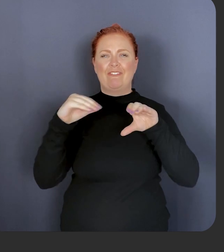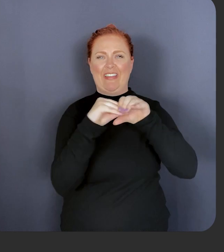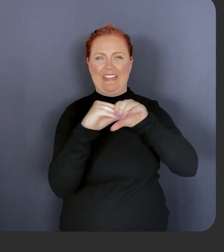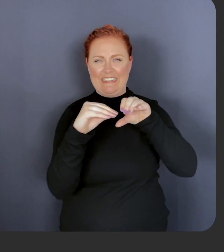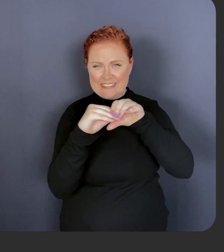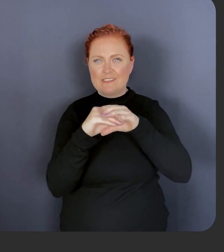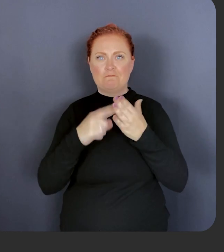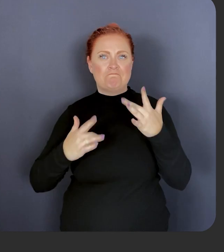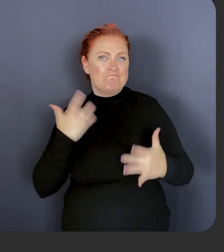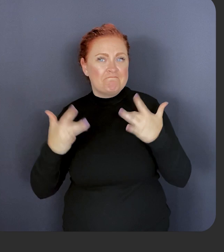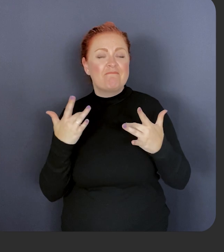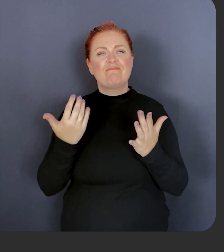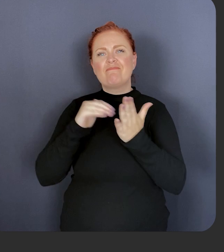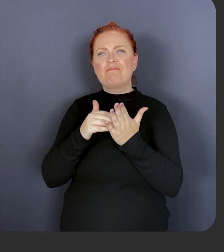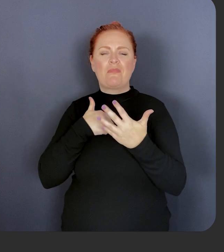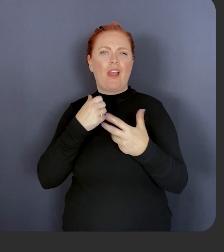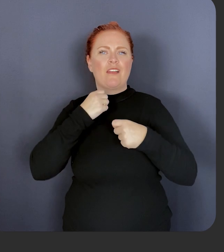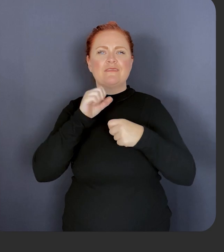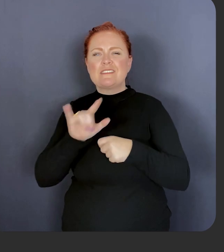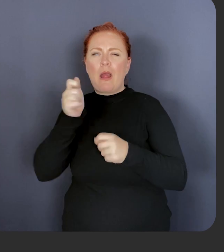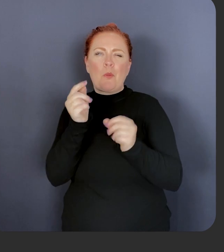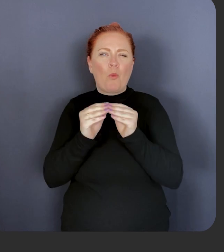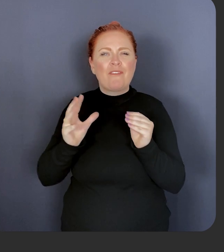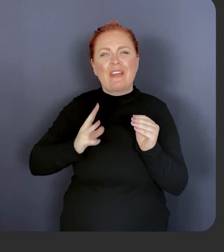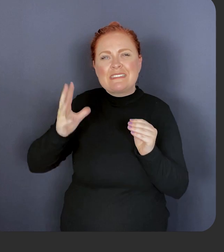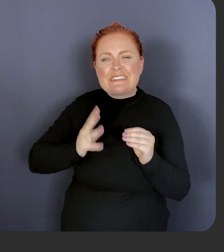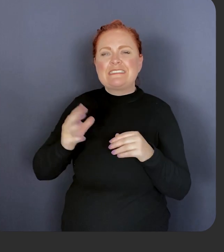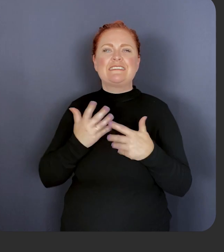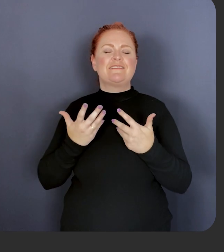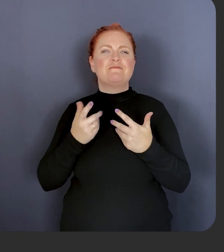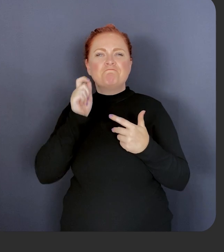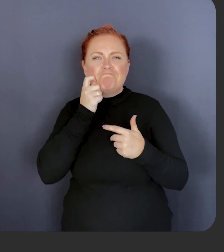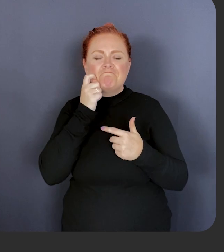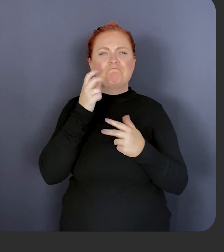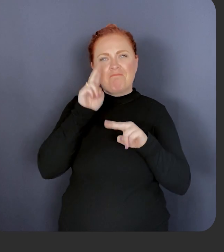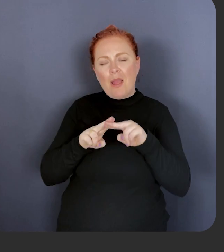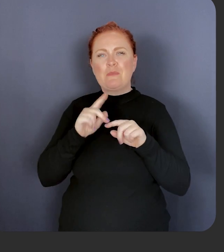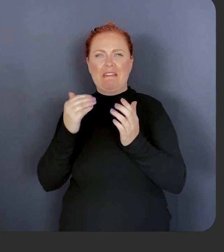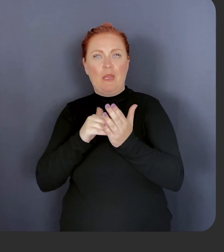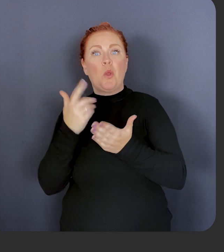that we're excited about. I made them a little bit fancier because why not. Again, an array list of our selected ones.